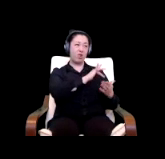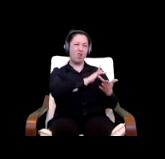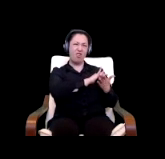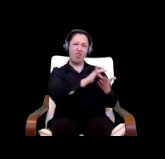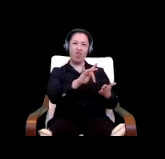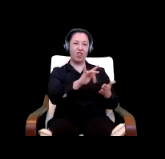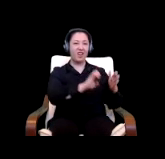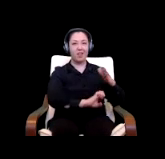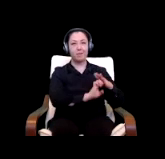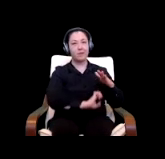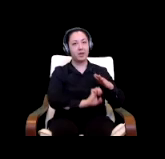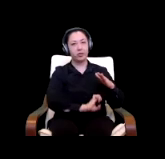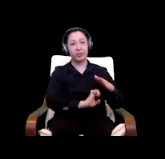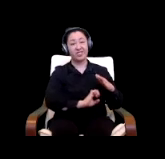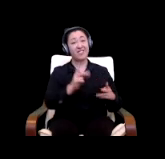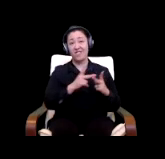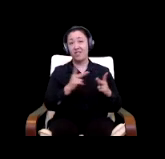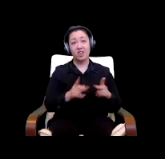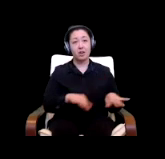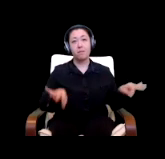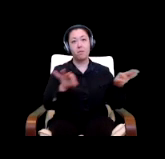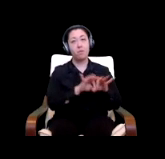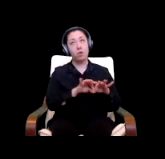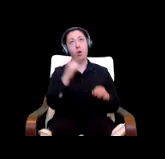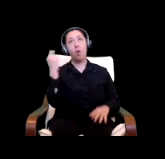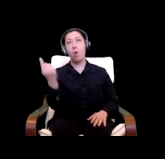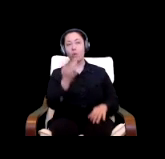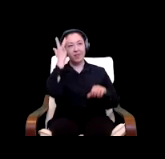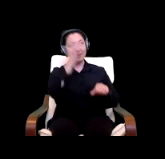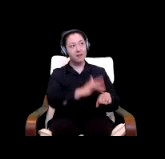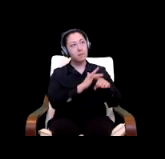I think it is important to always think about what is this going to look like 10 years down